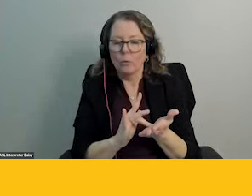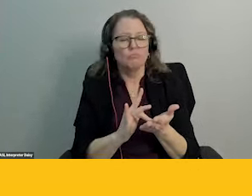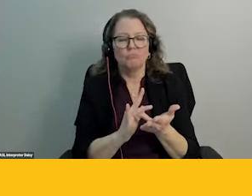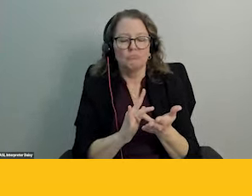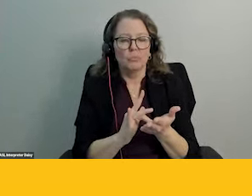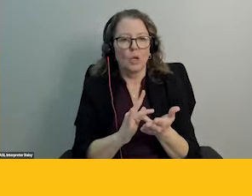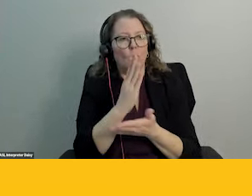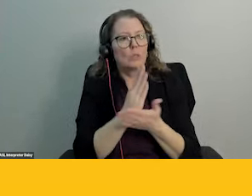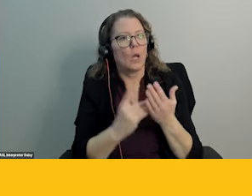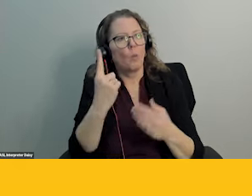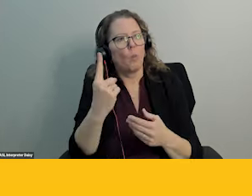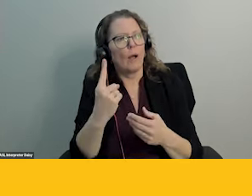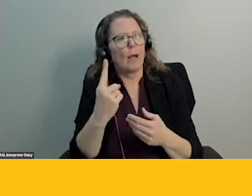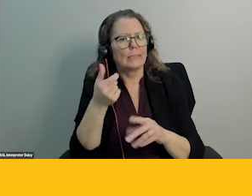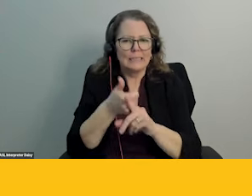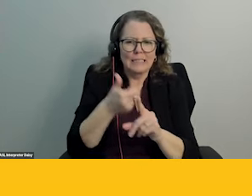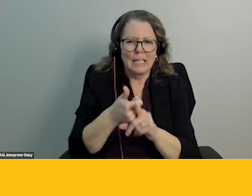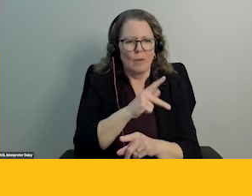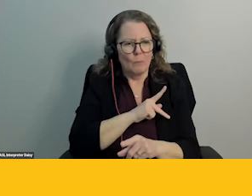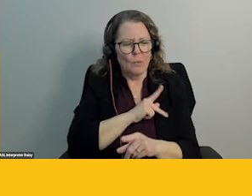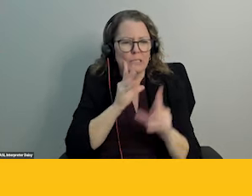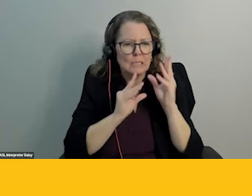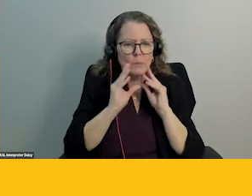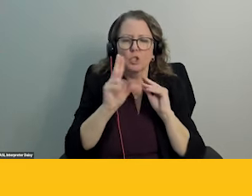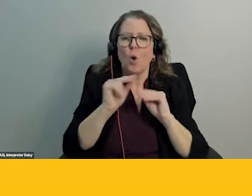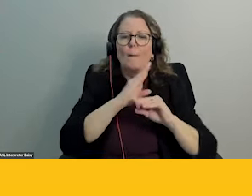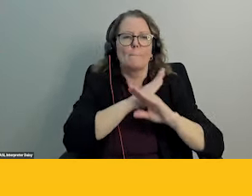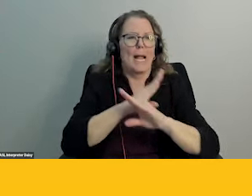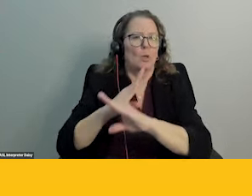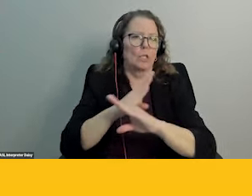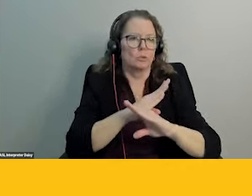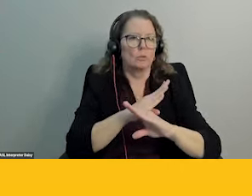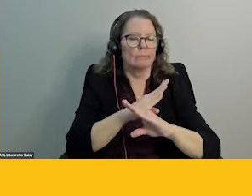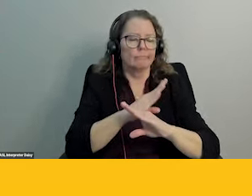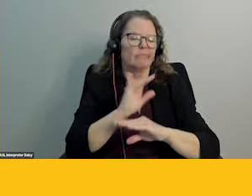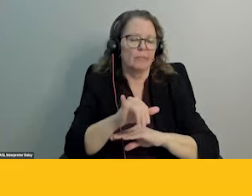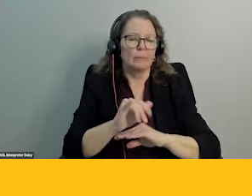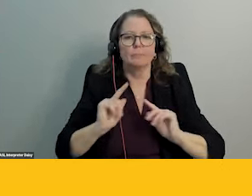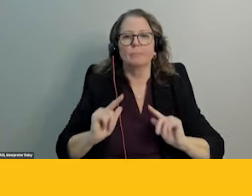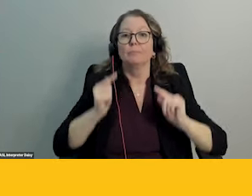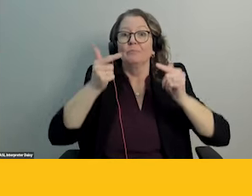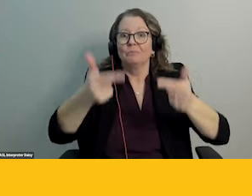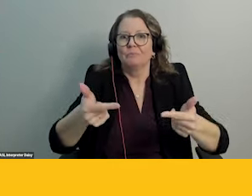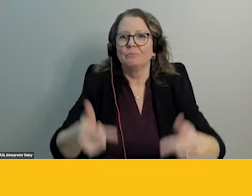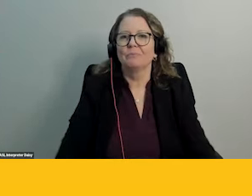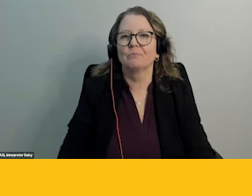what someone may personally be going through, but it's about the barriers present in a community. Accessibility.